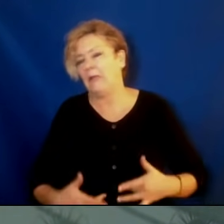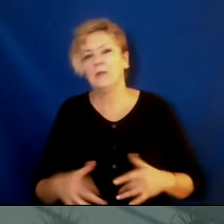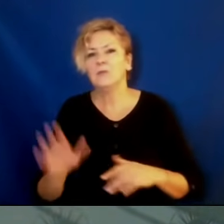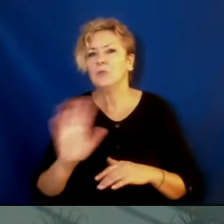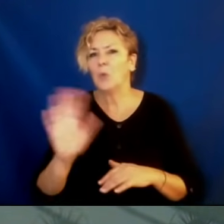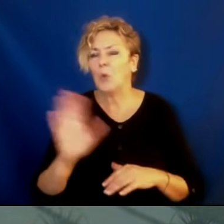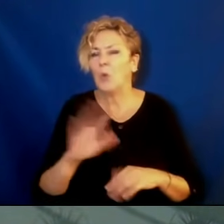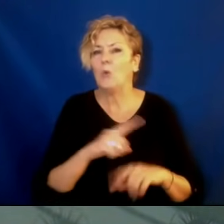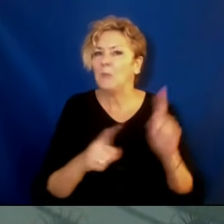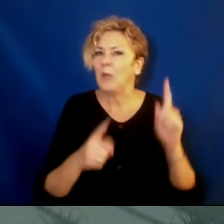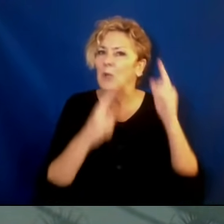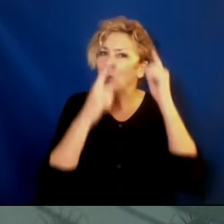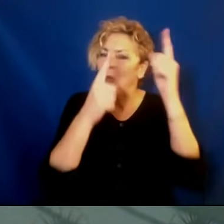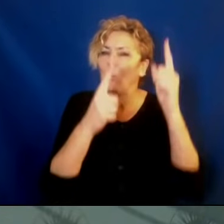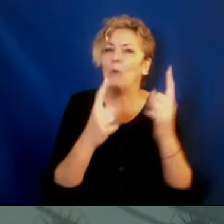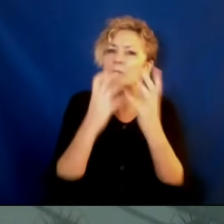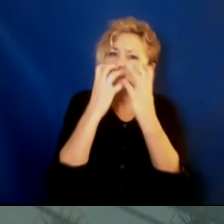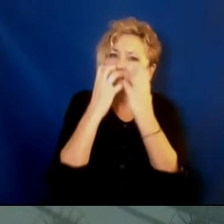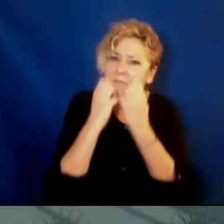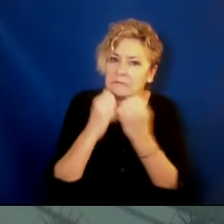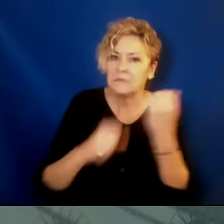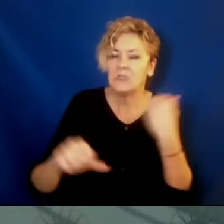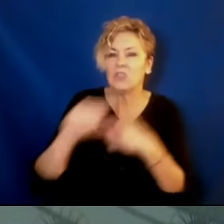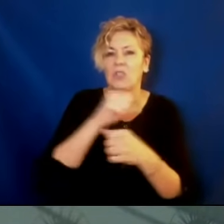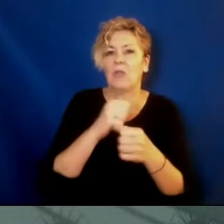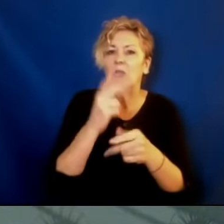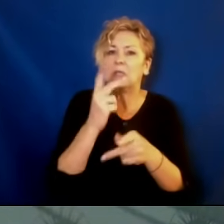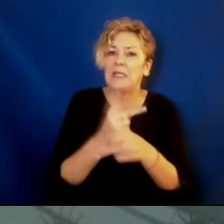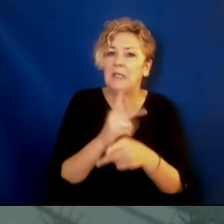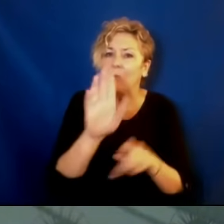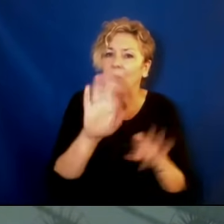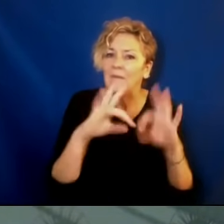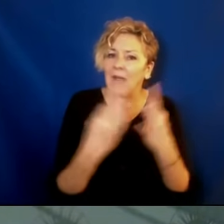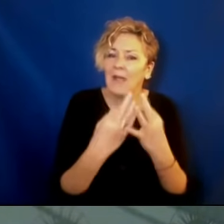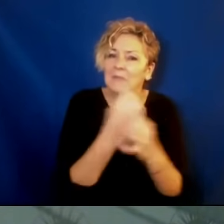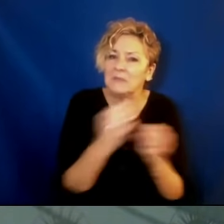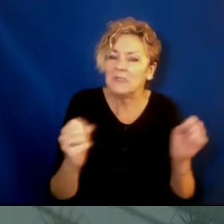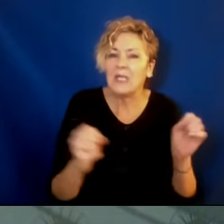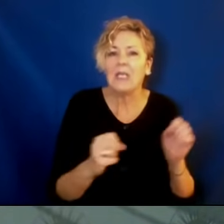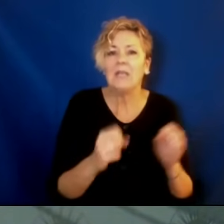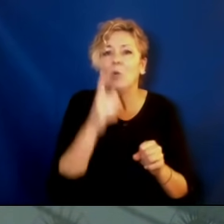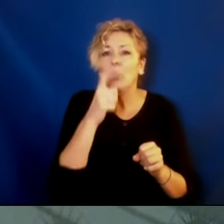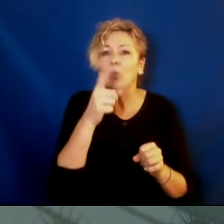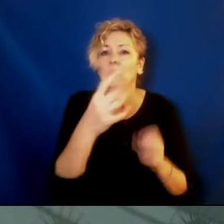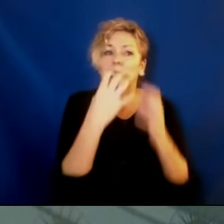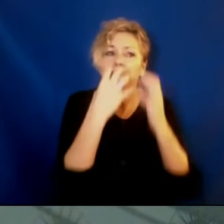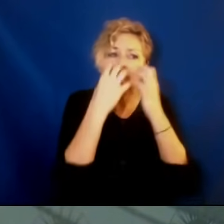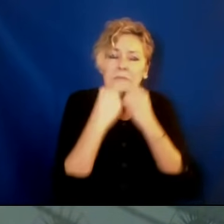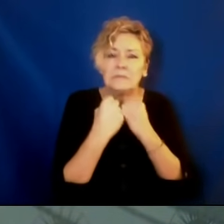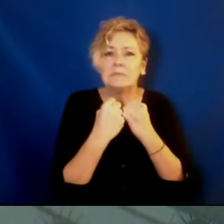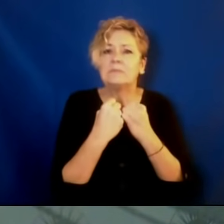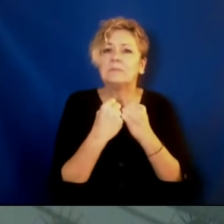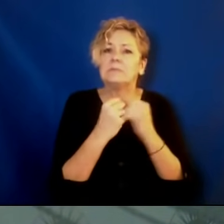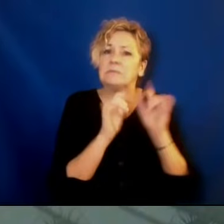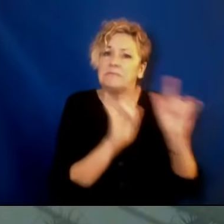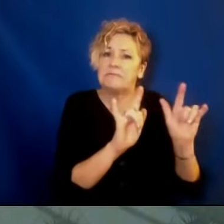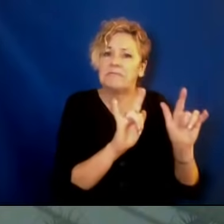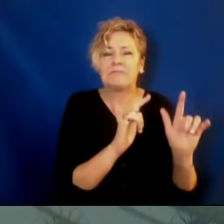Christmas. I believe also that we can have in this year, we can have virtual celebrations and other celebrations